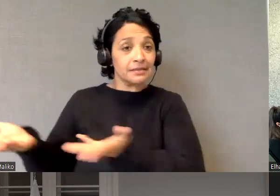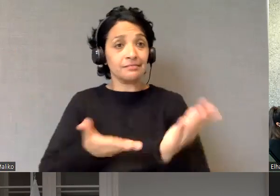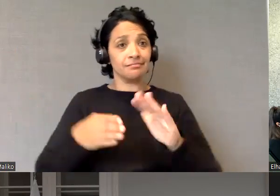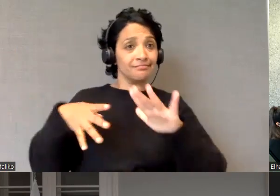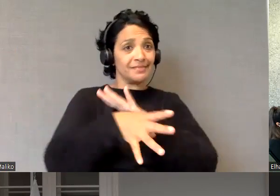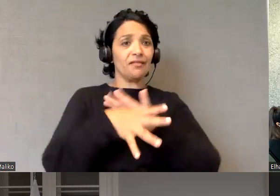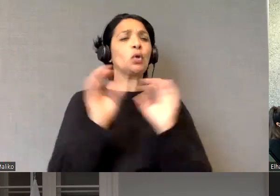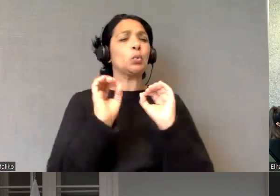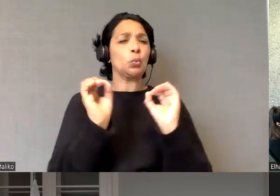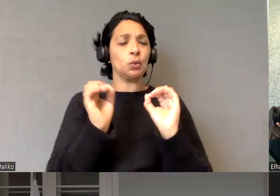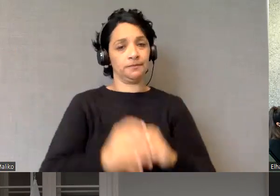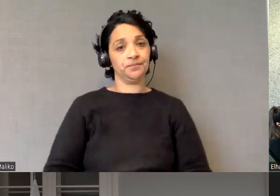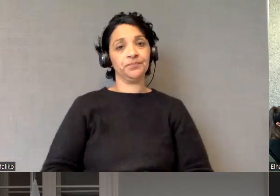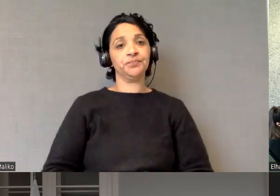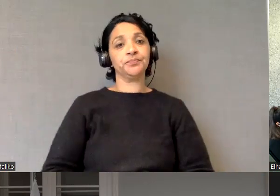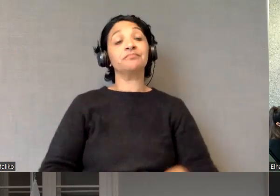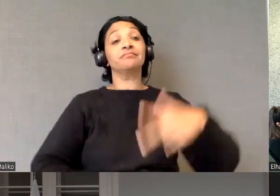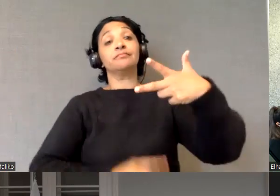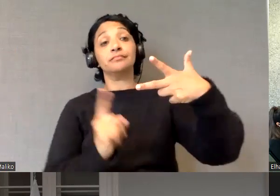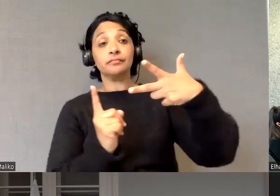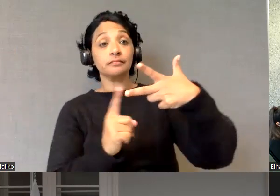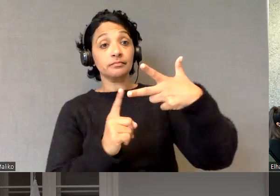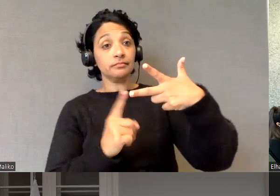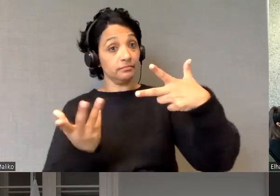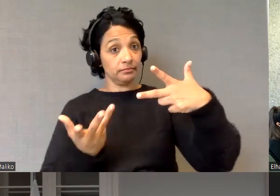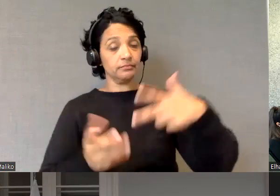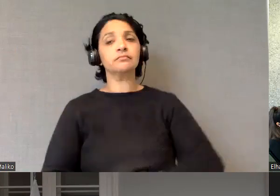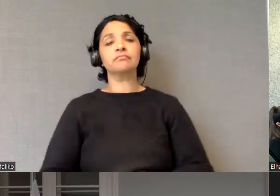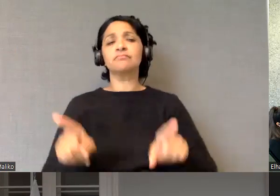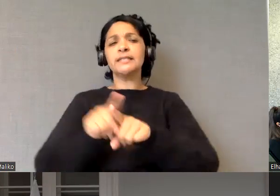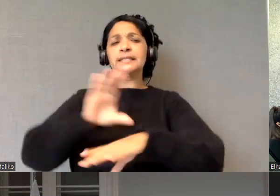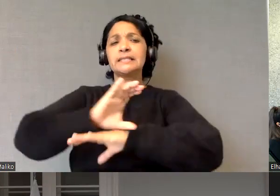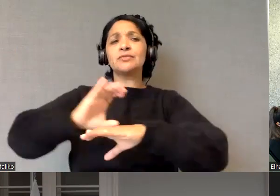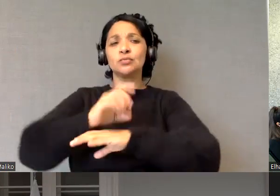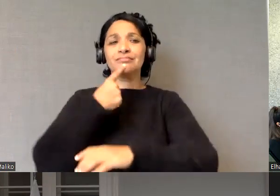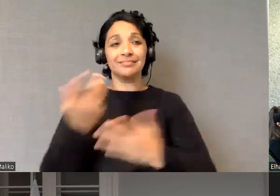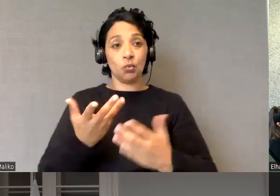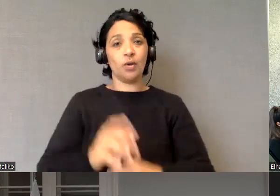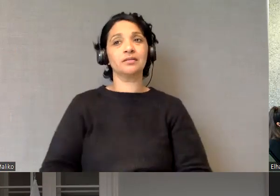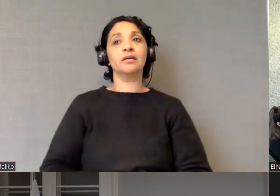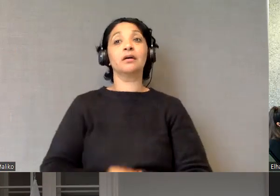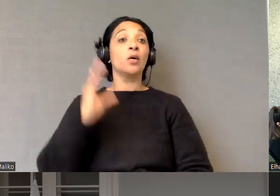The third is the enhanced of gender-based violence as stated from Cameroon.